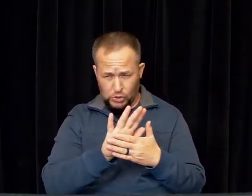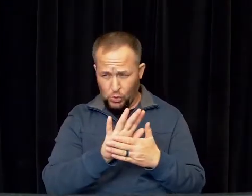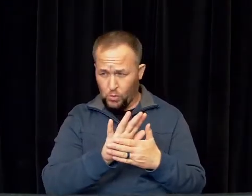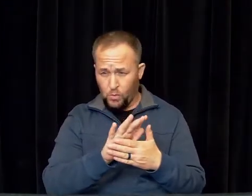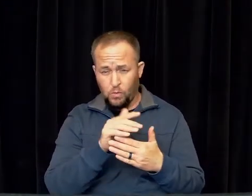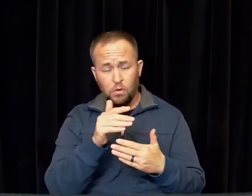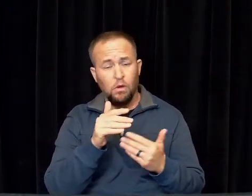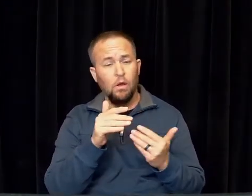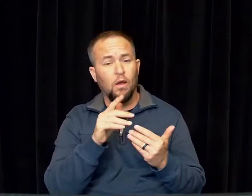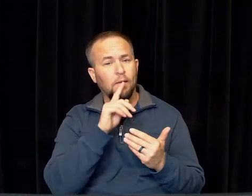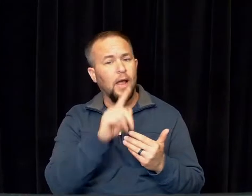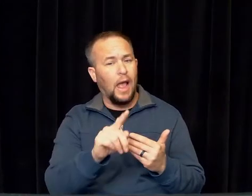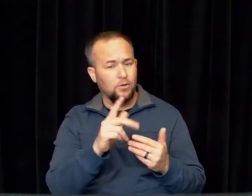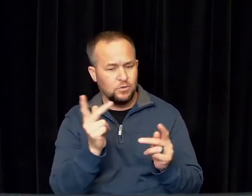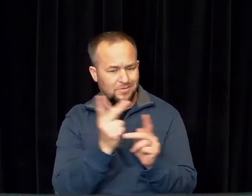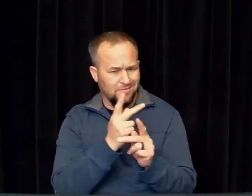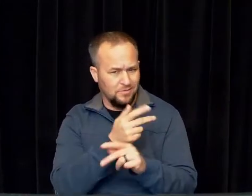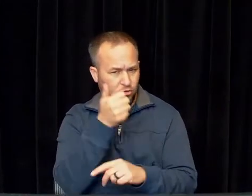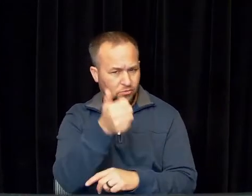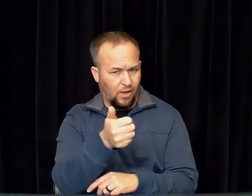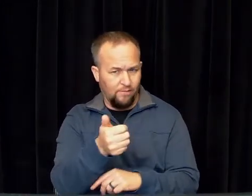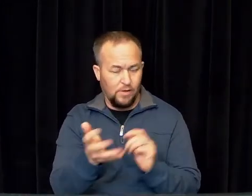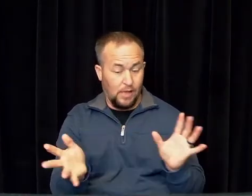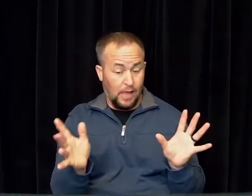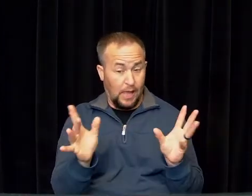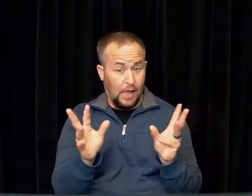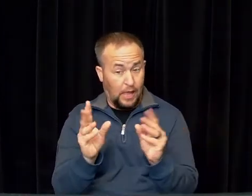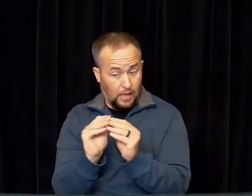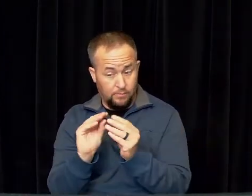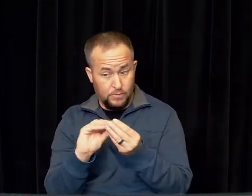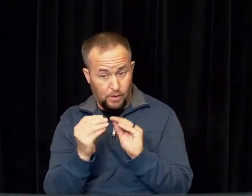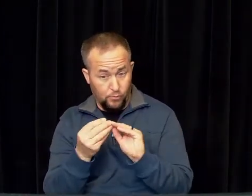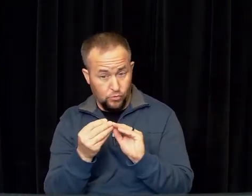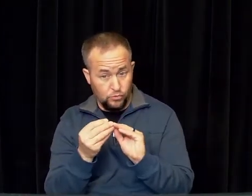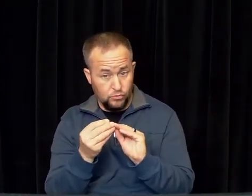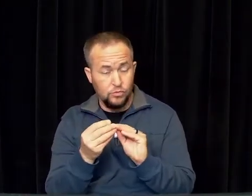actually work this out, add up and find our total when we come back, when you push